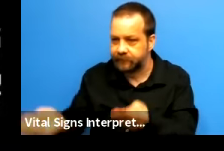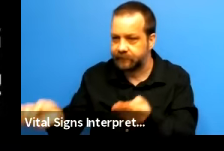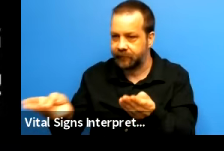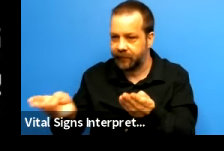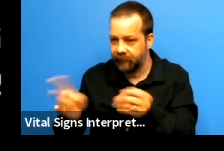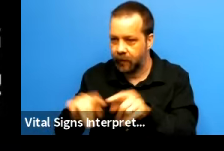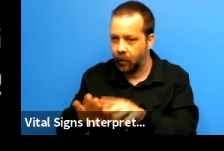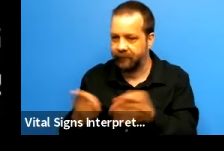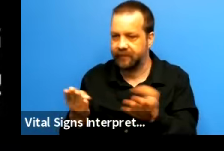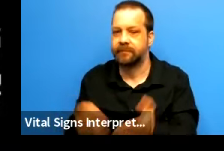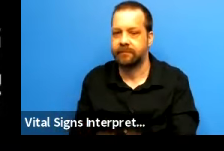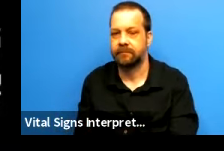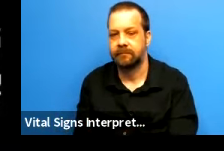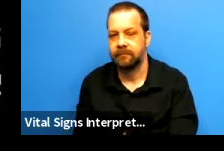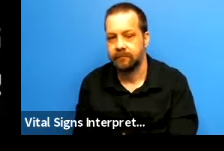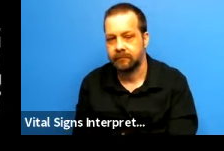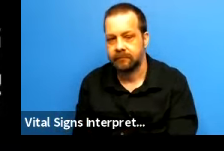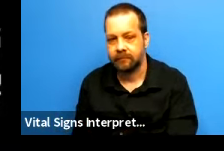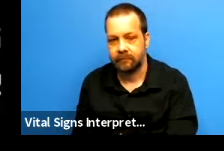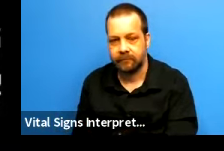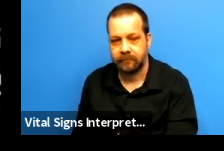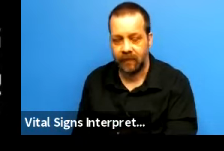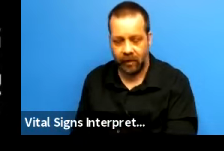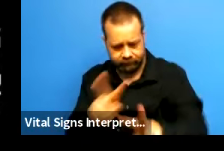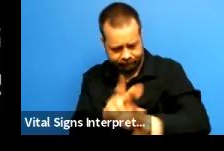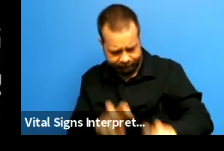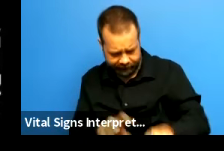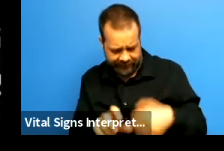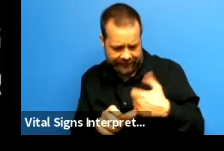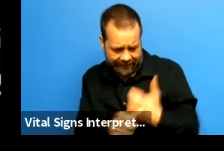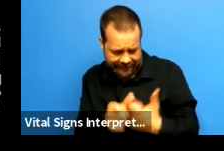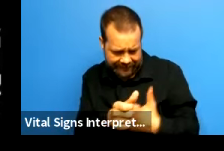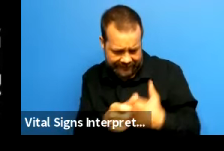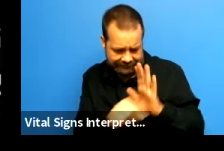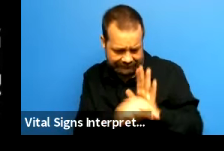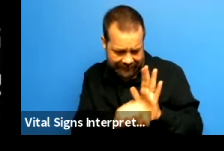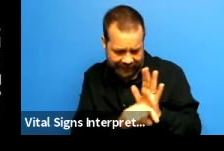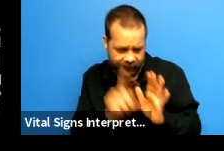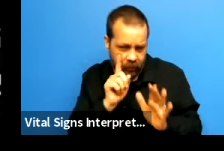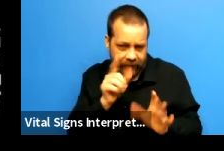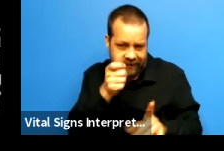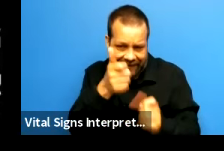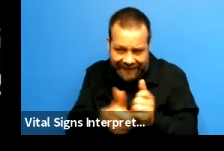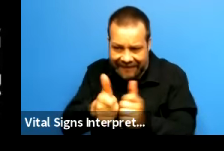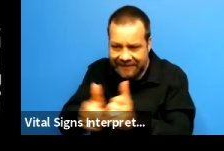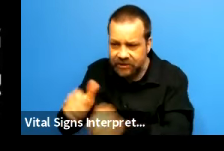Definitely assess the hazards for each job and even look at the day